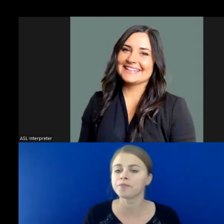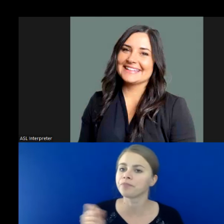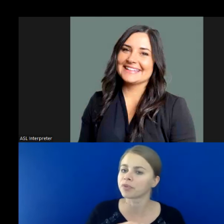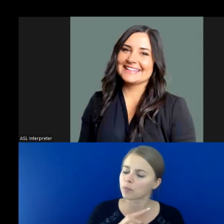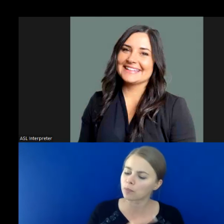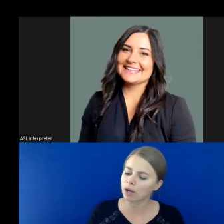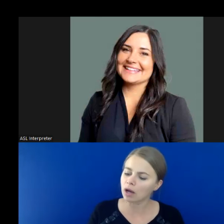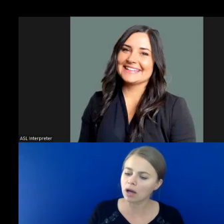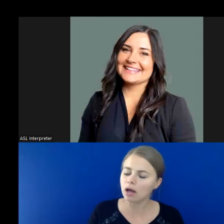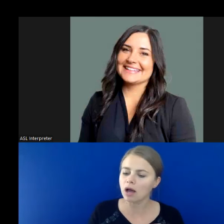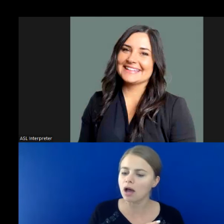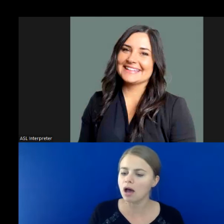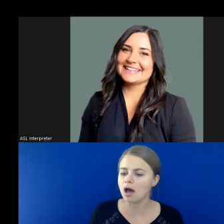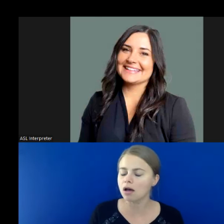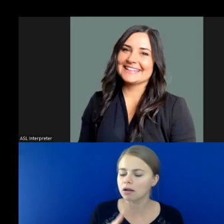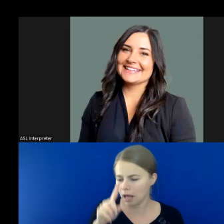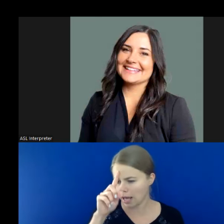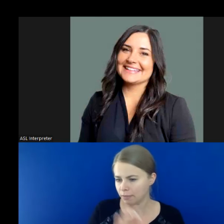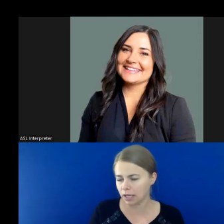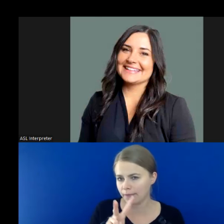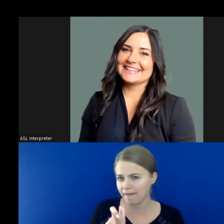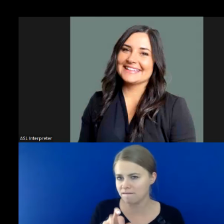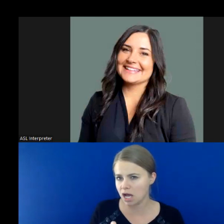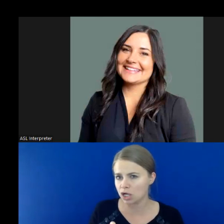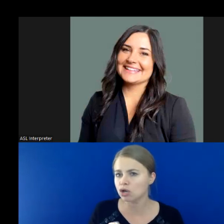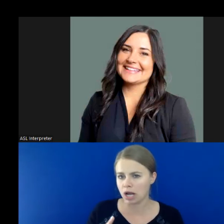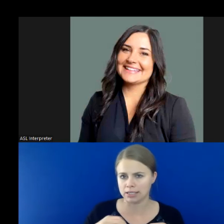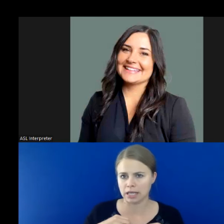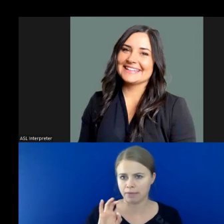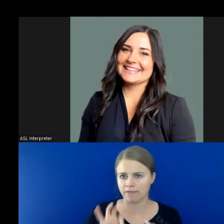the people that could access it, it was behind the login, right?